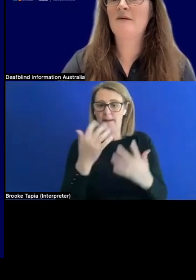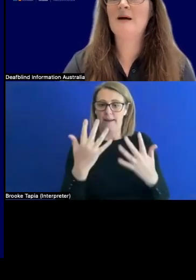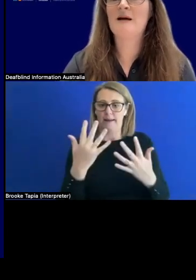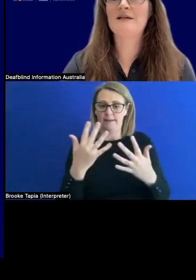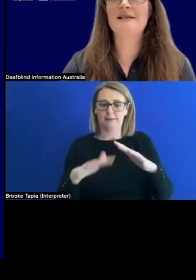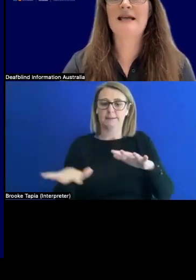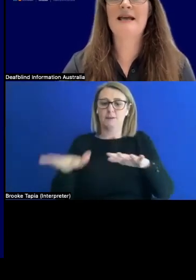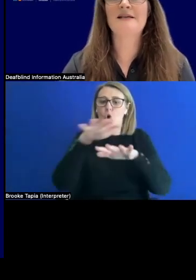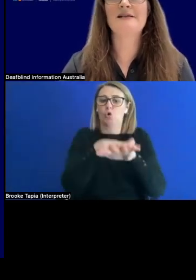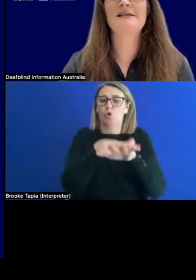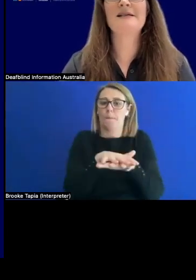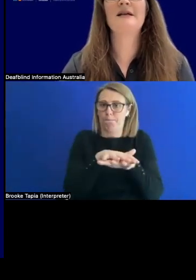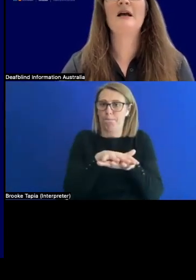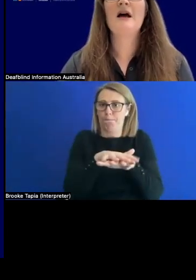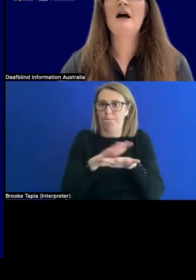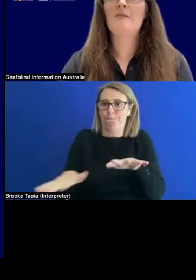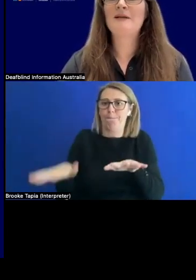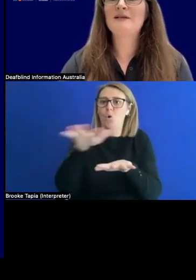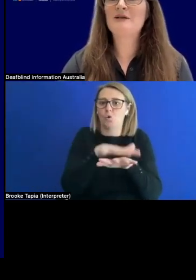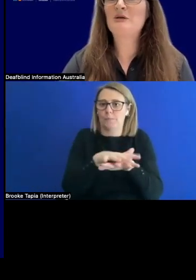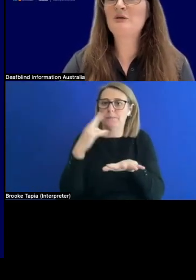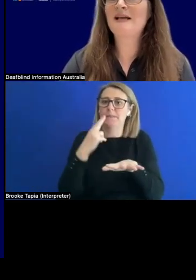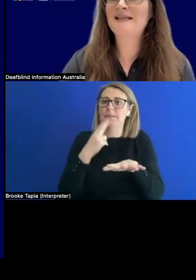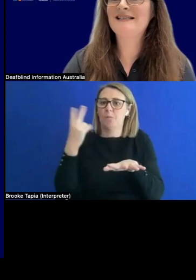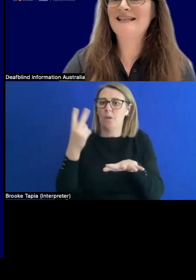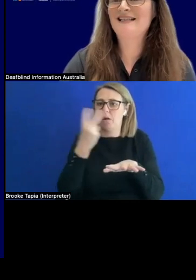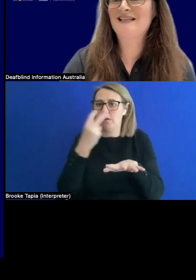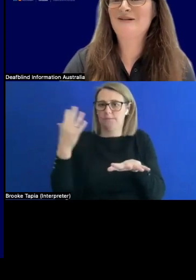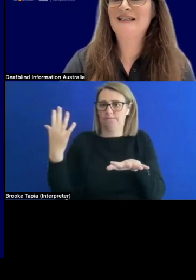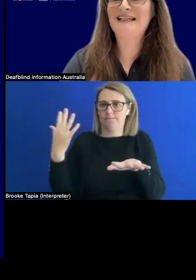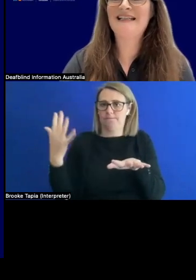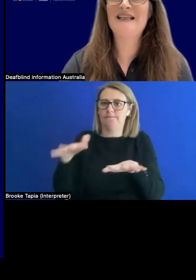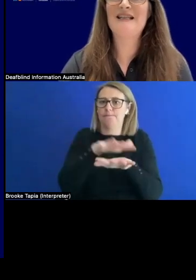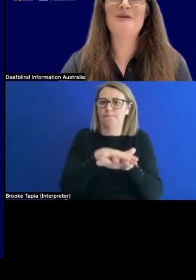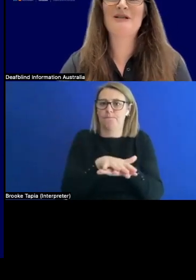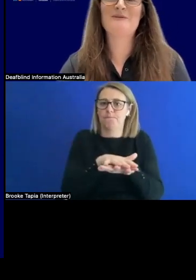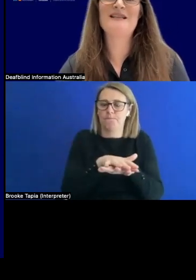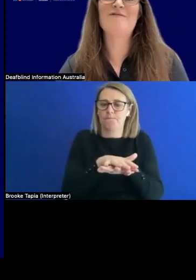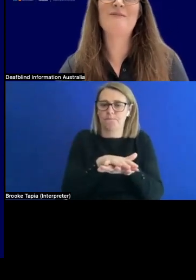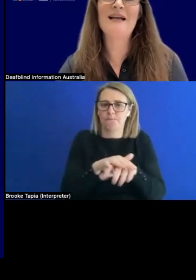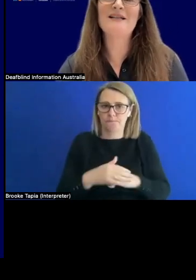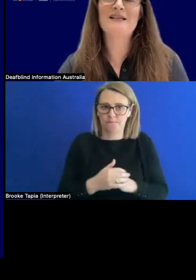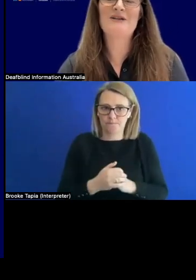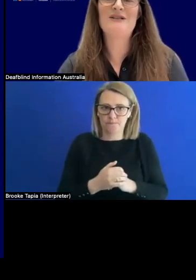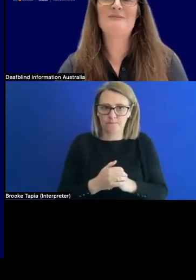their partner’s hands, but it’s not always necessarily the person with deafblindness who